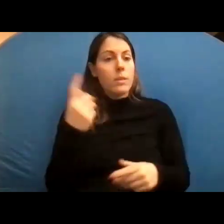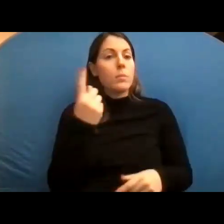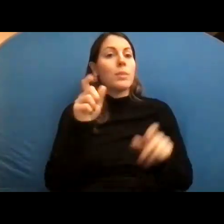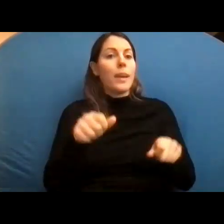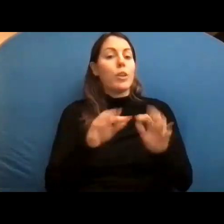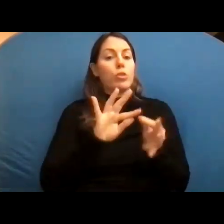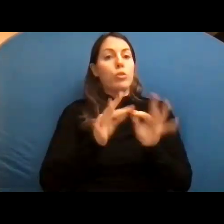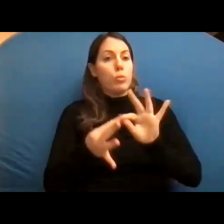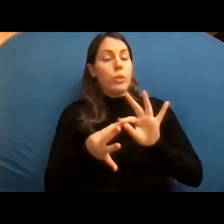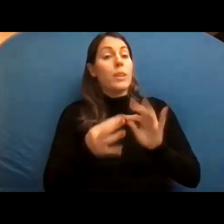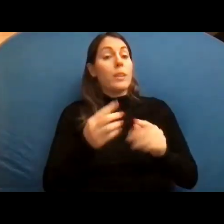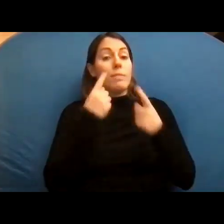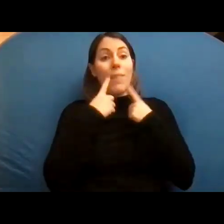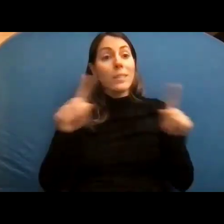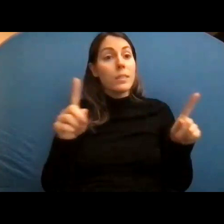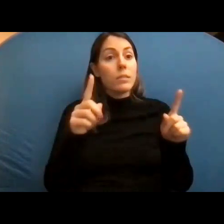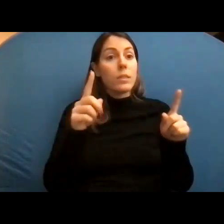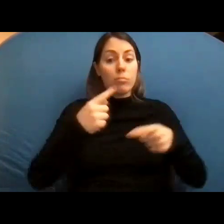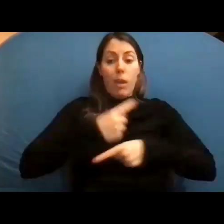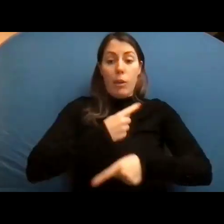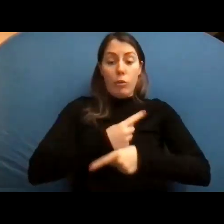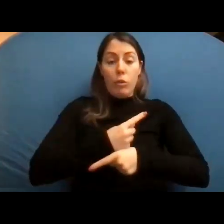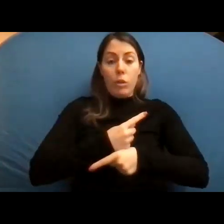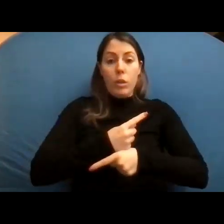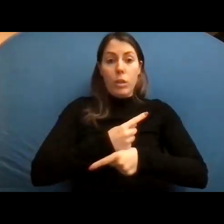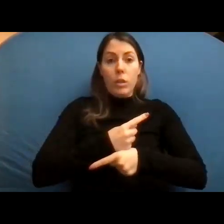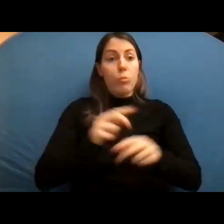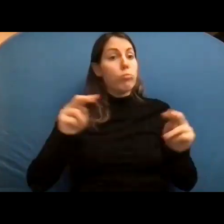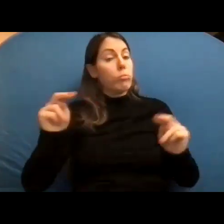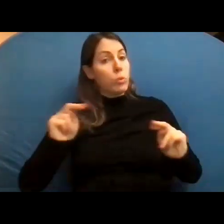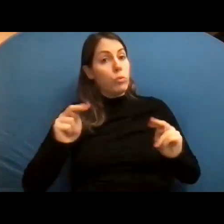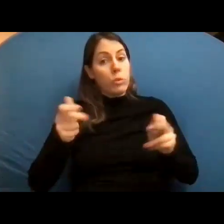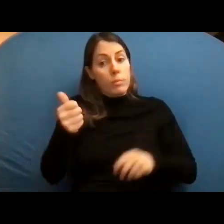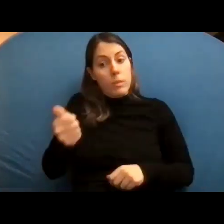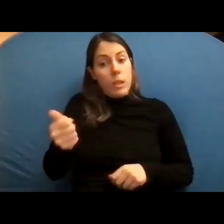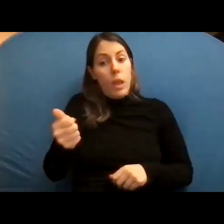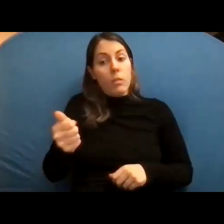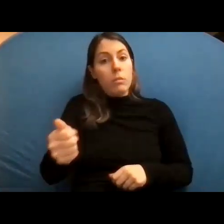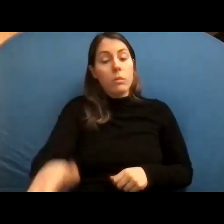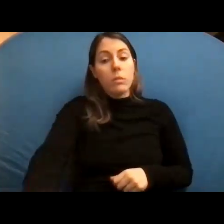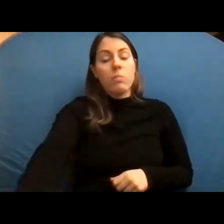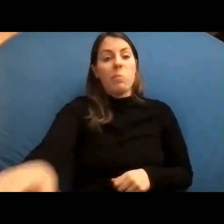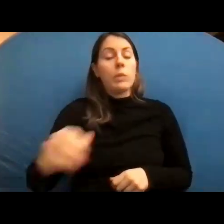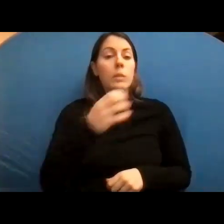defines a qualified interpreter as someone who is able to interpreter effectively and